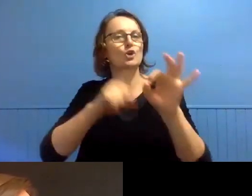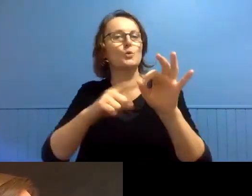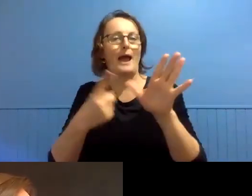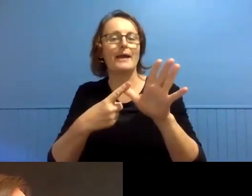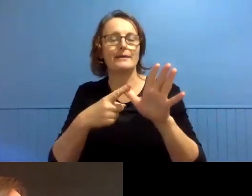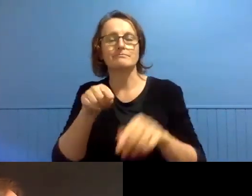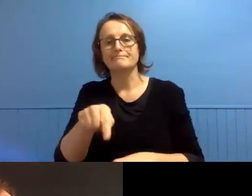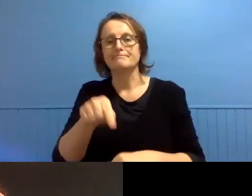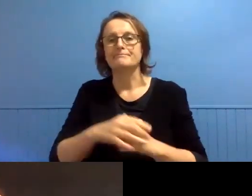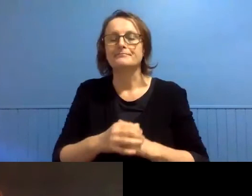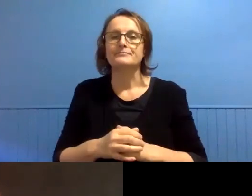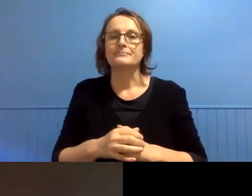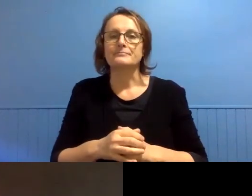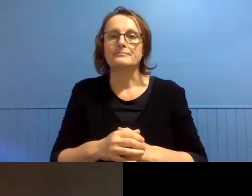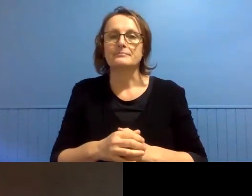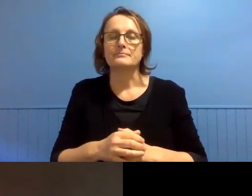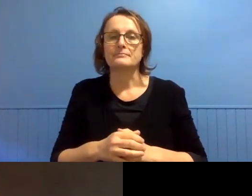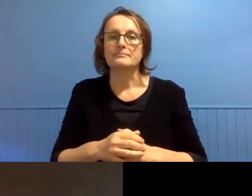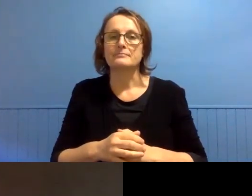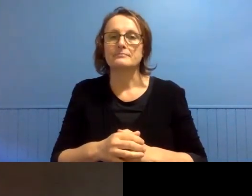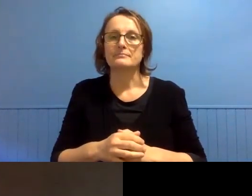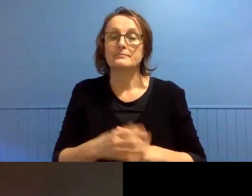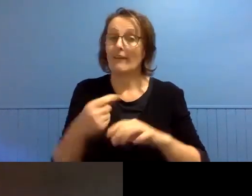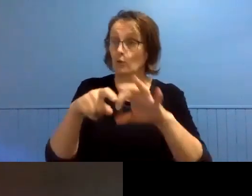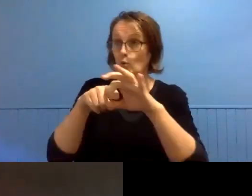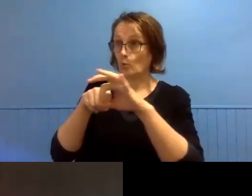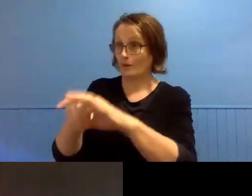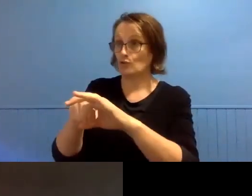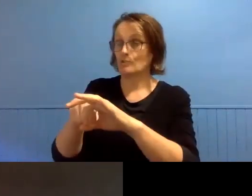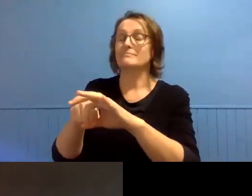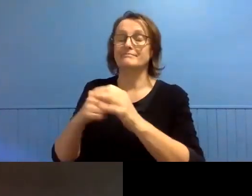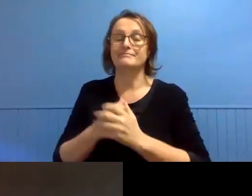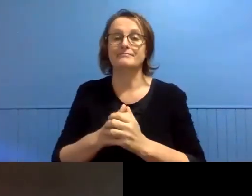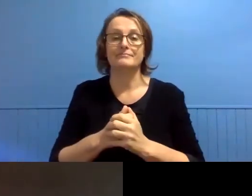first of all, we got a question from Claudia which is, I think a great